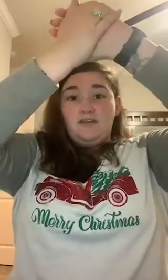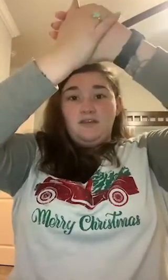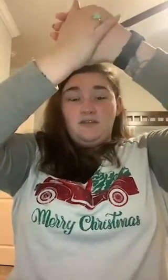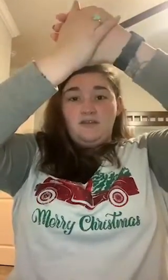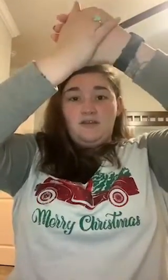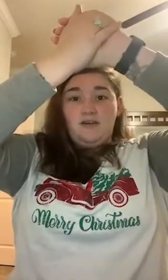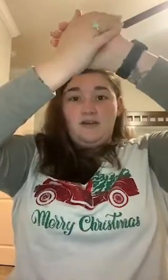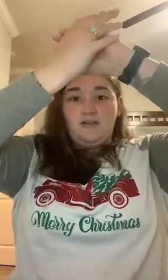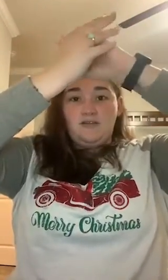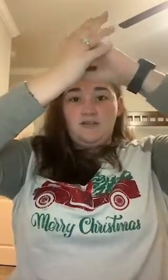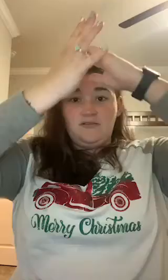calm